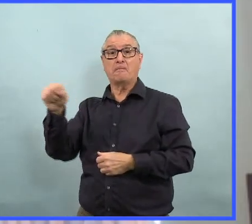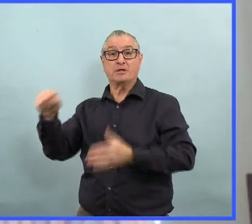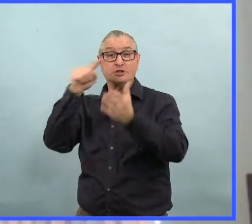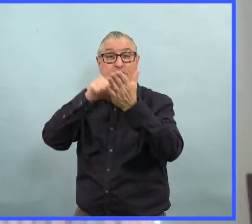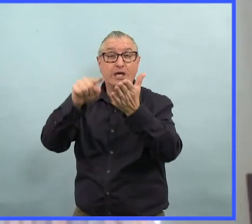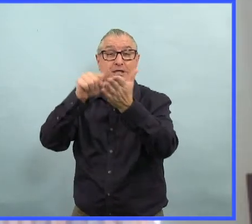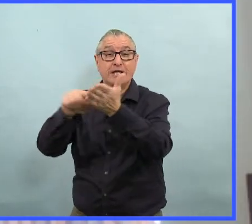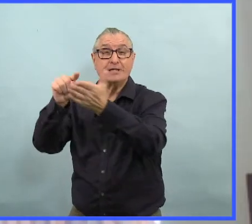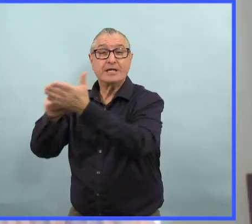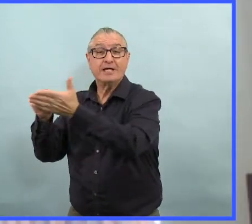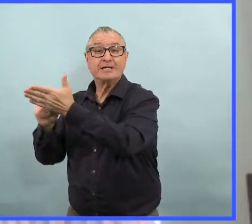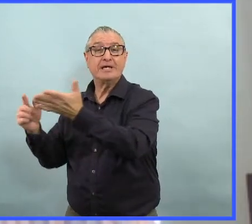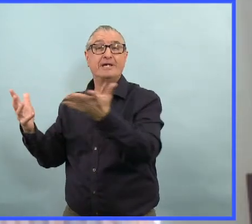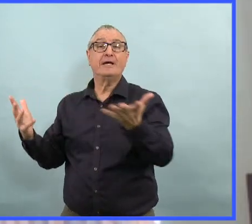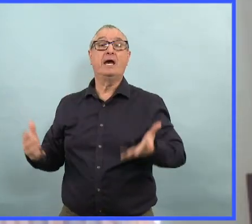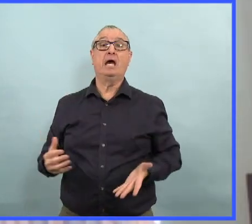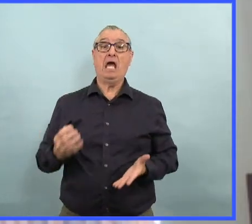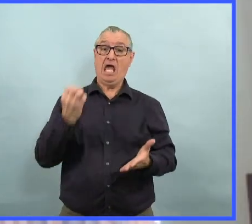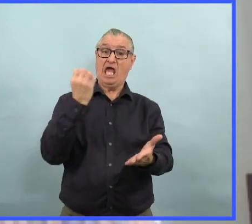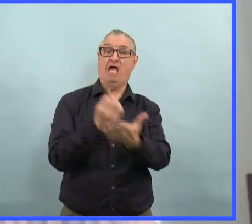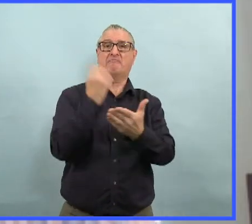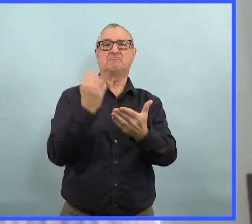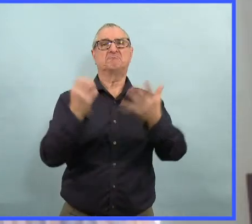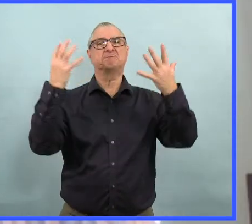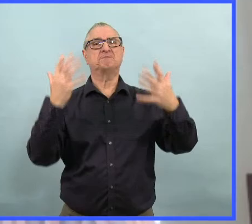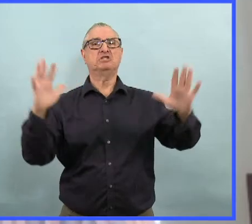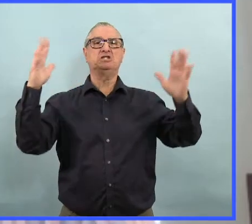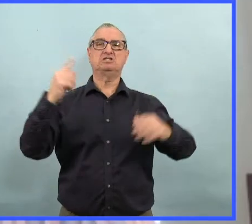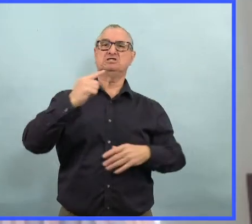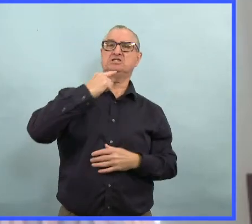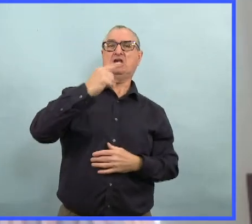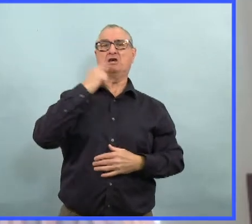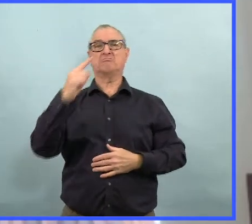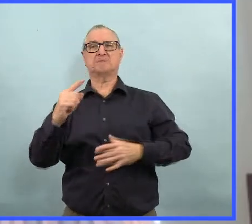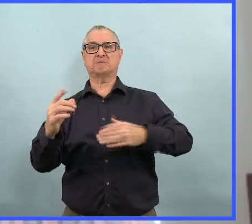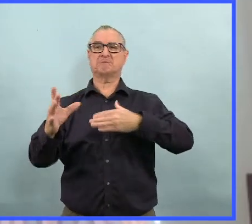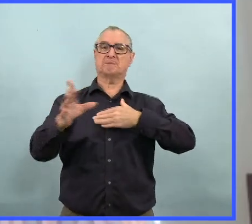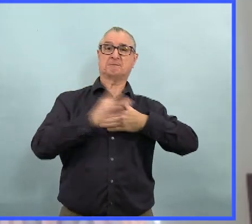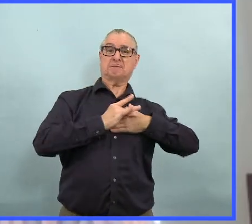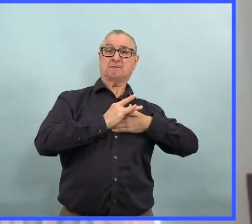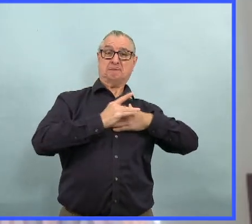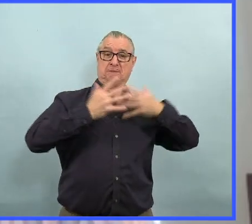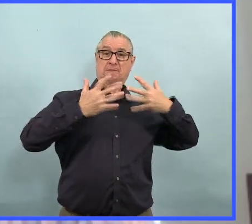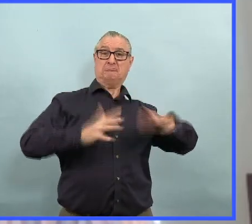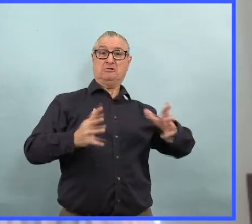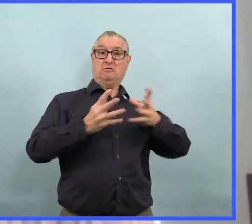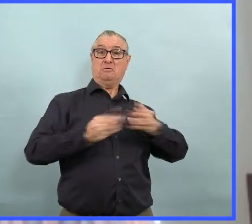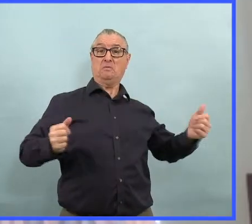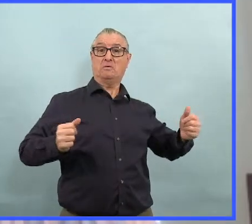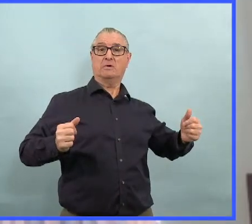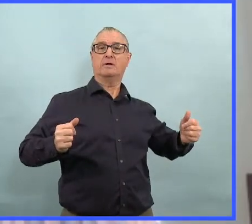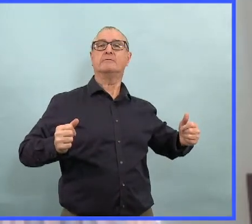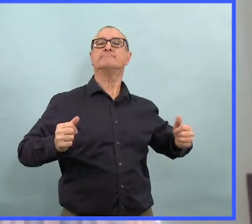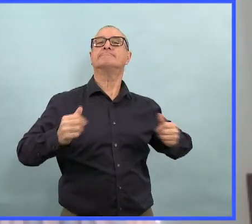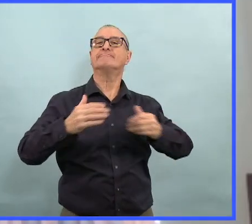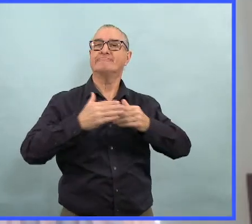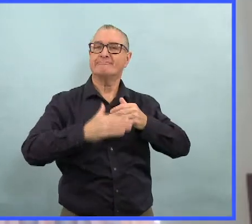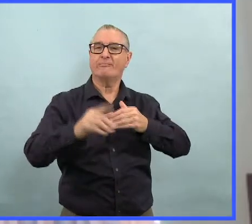at least 180 days of protection from prior infection again nothing is absolute but it's